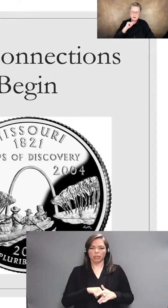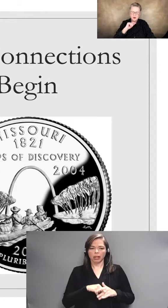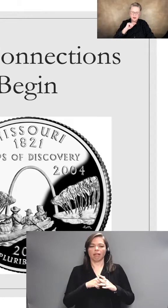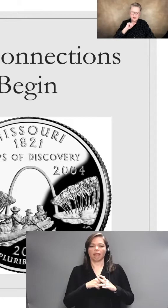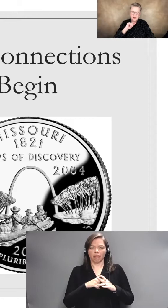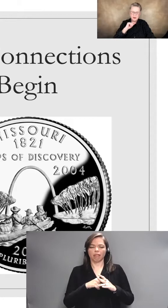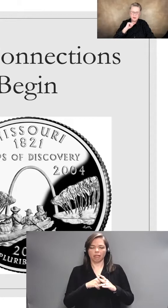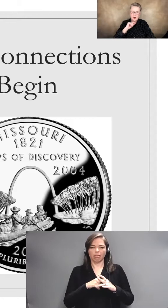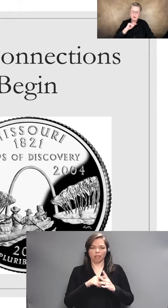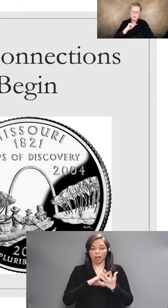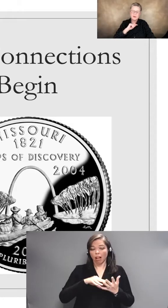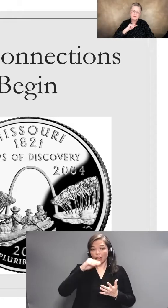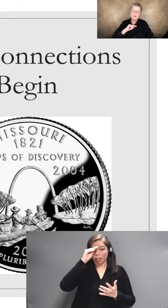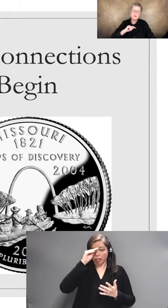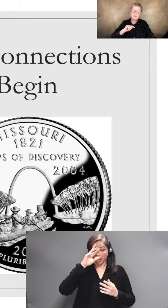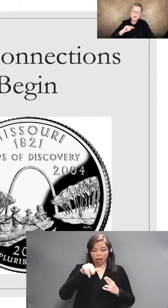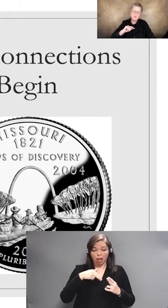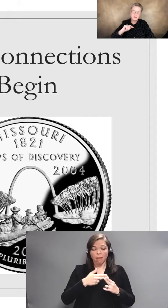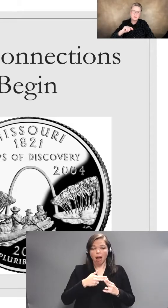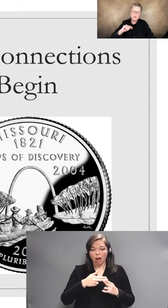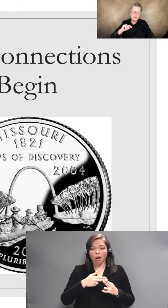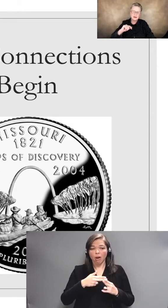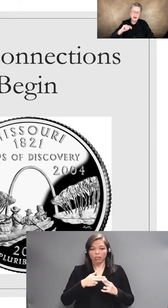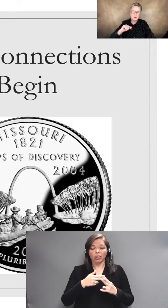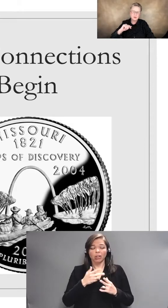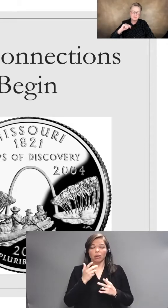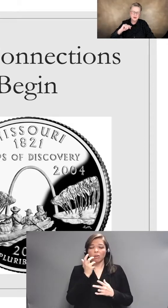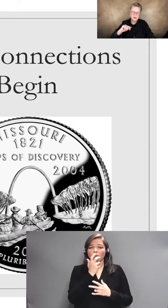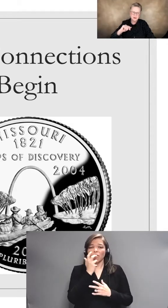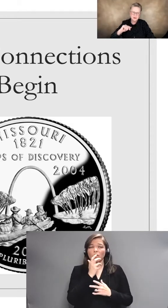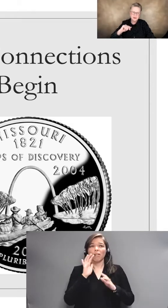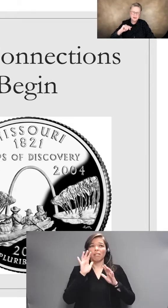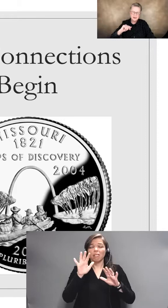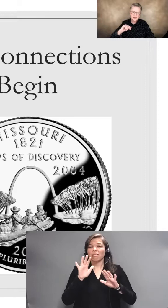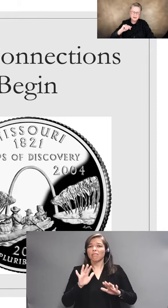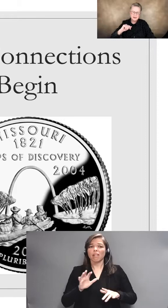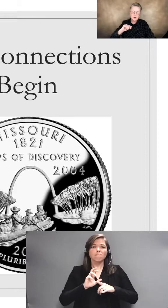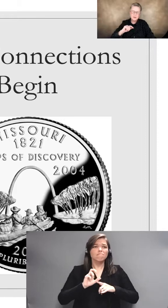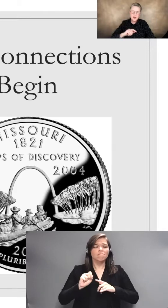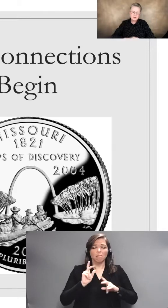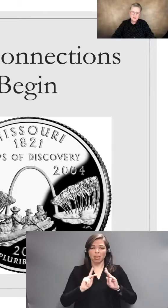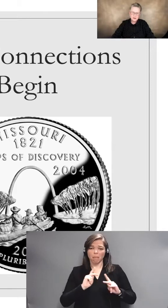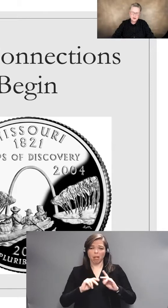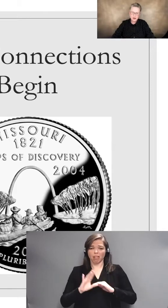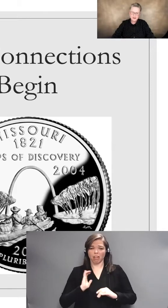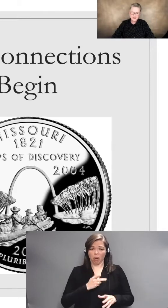learning about the great people in our profession, so I met little Charlotte